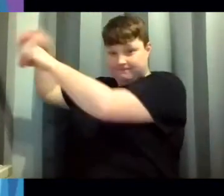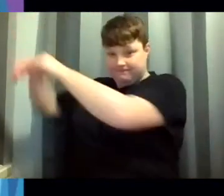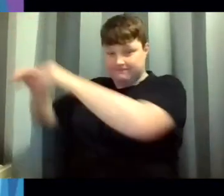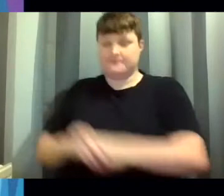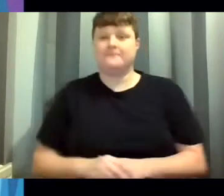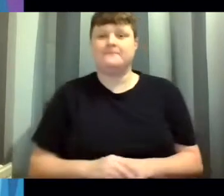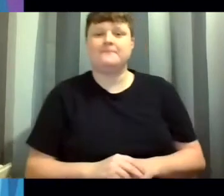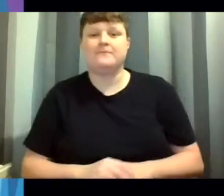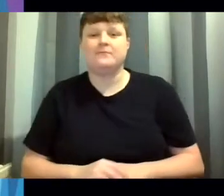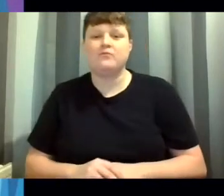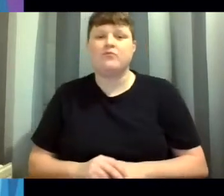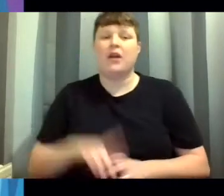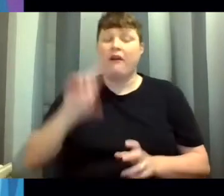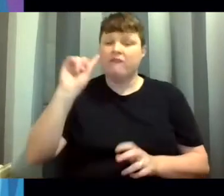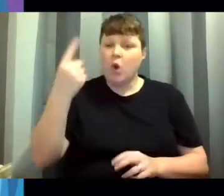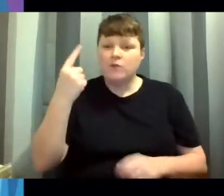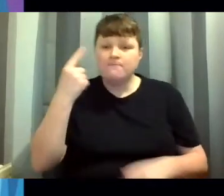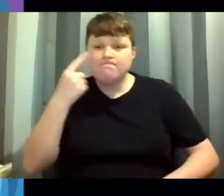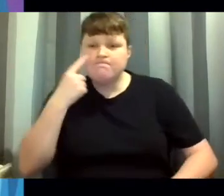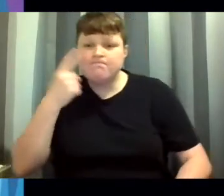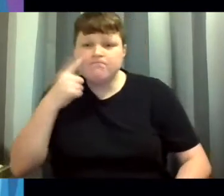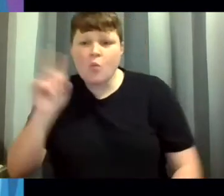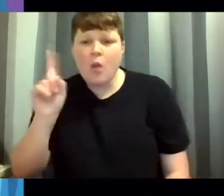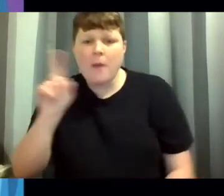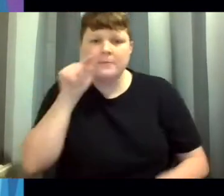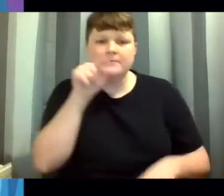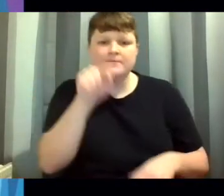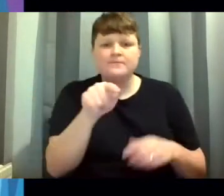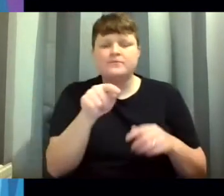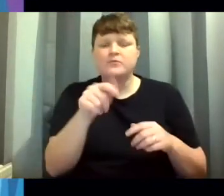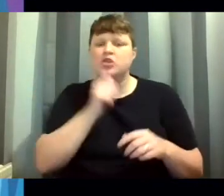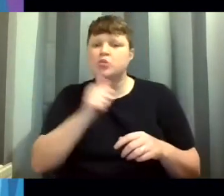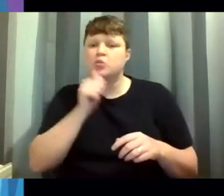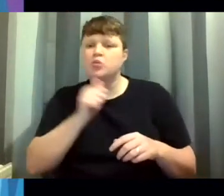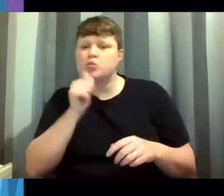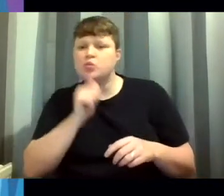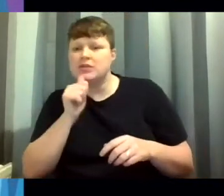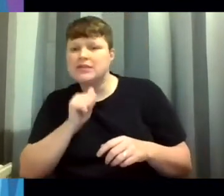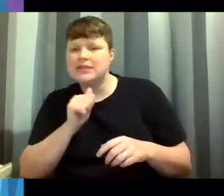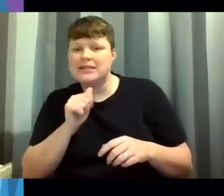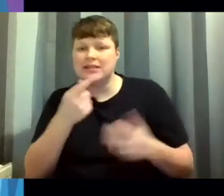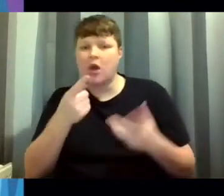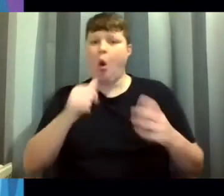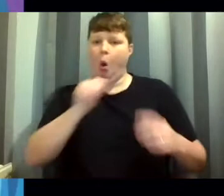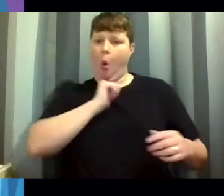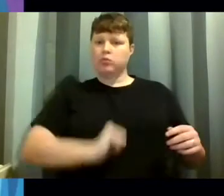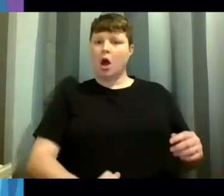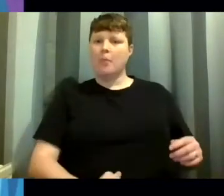One of the first examples of using an autopsy to actually establish